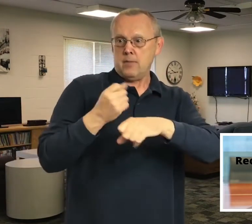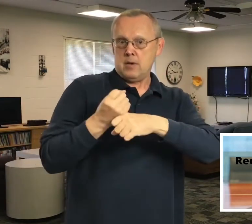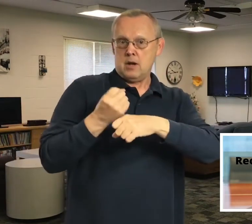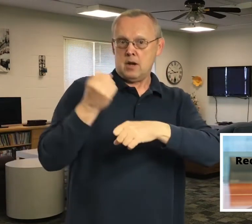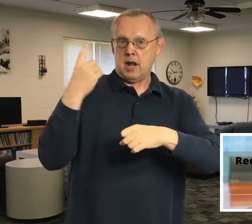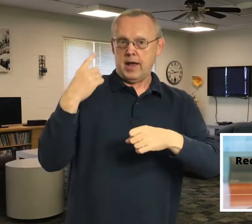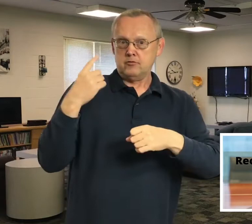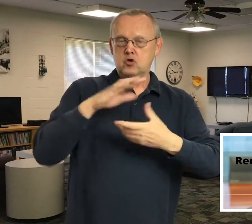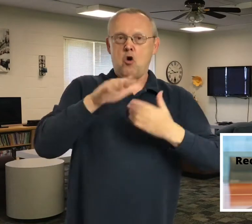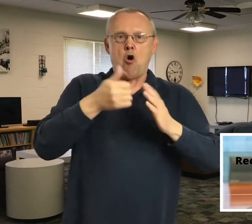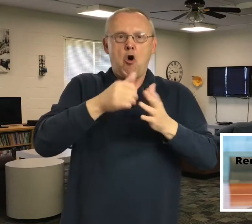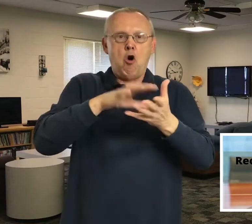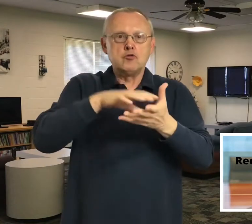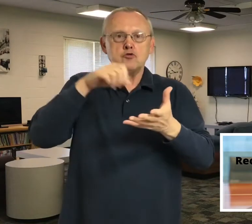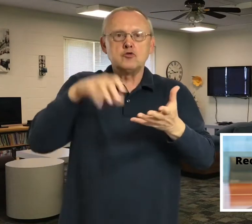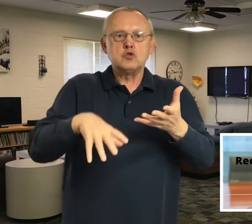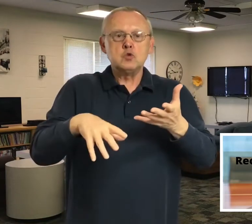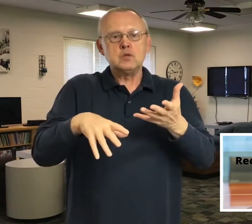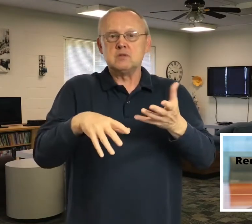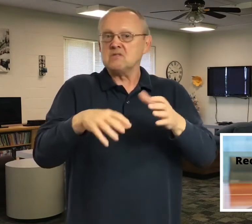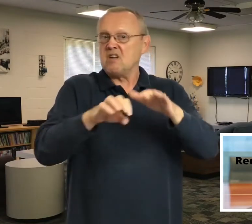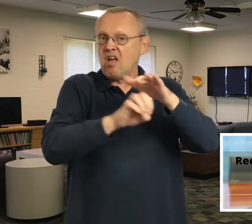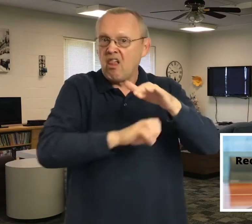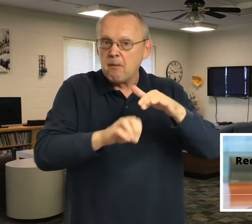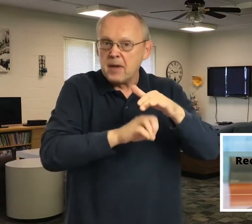We are also discussing our lunch procedure.